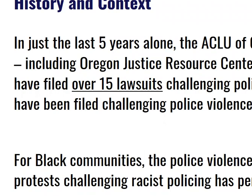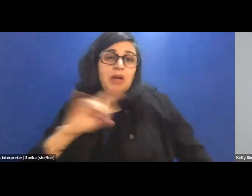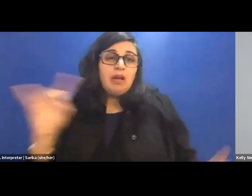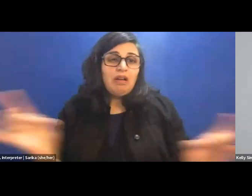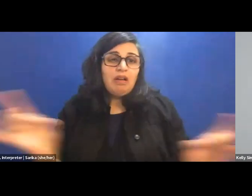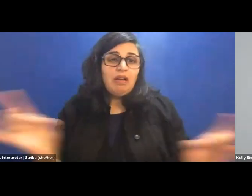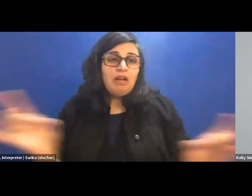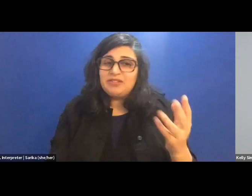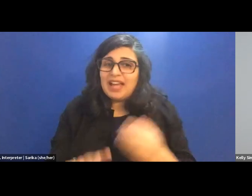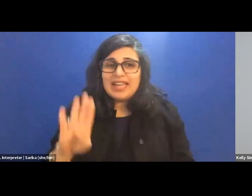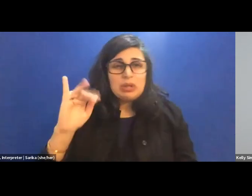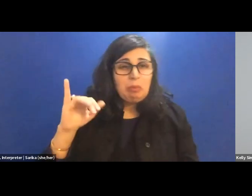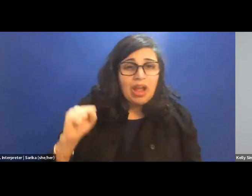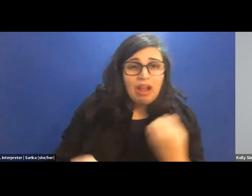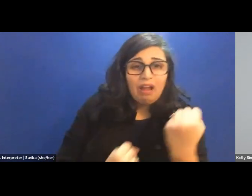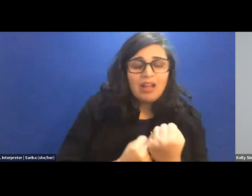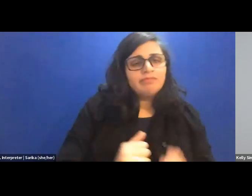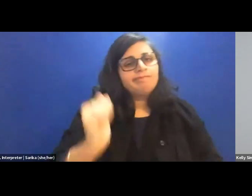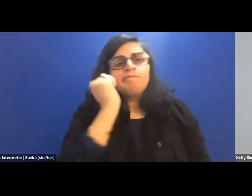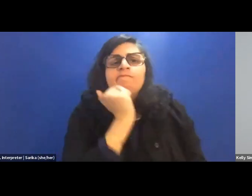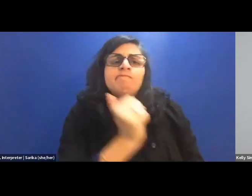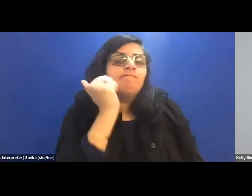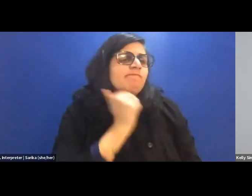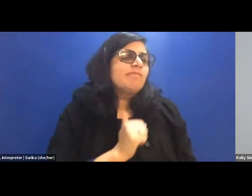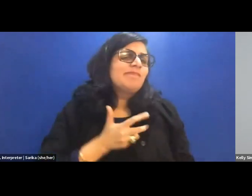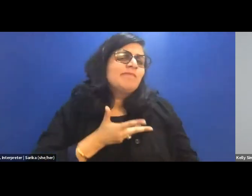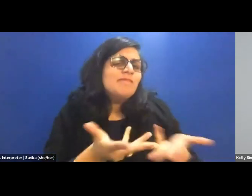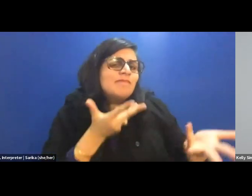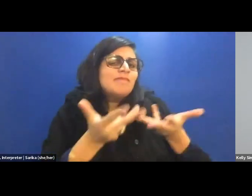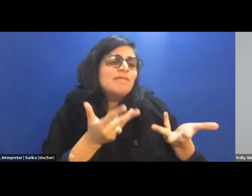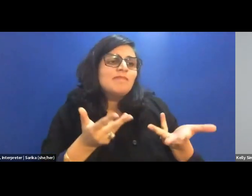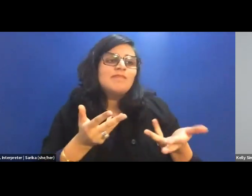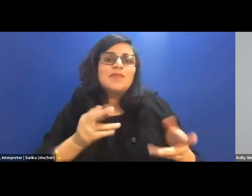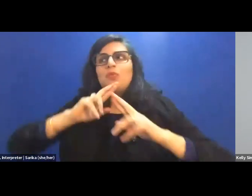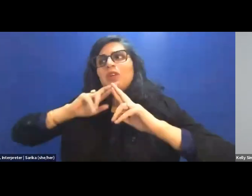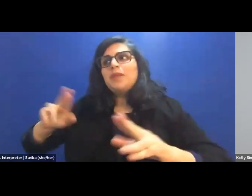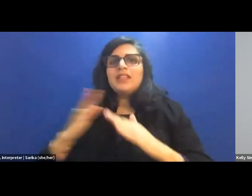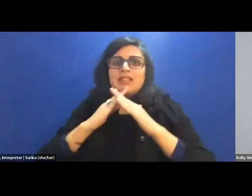the pattern. Many in our community know the police violence and bias